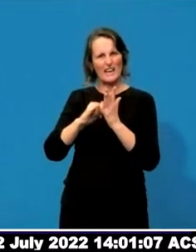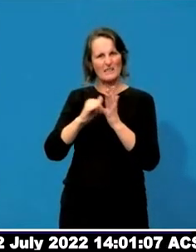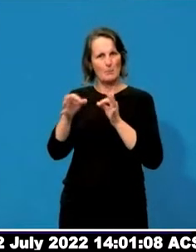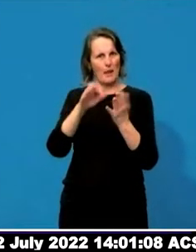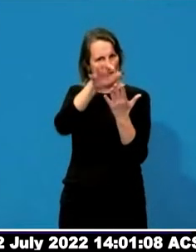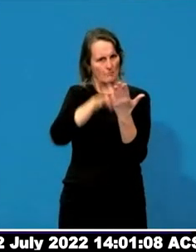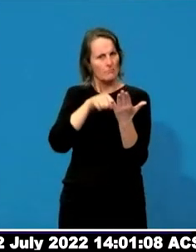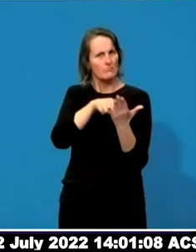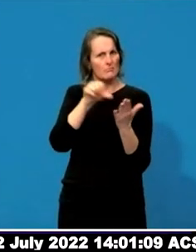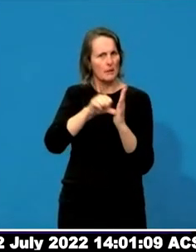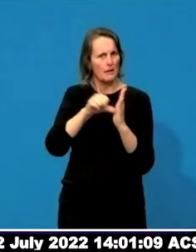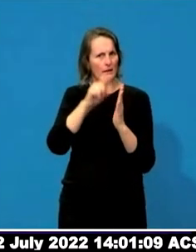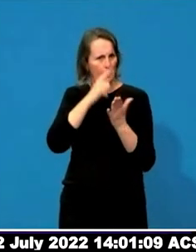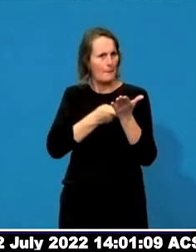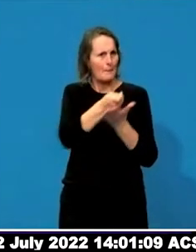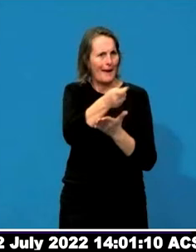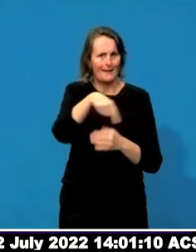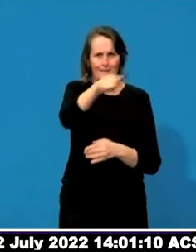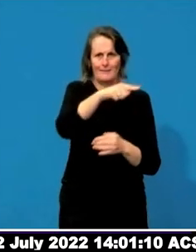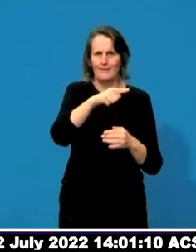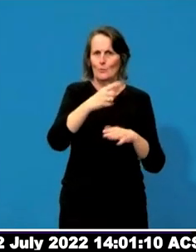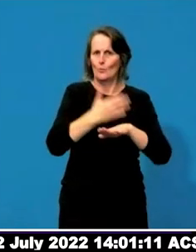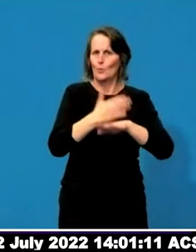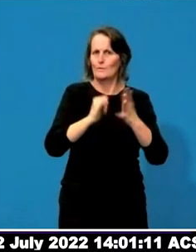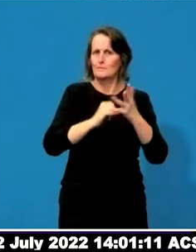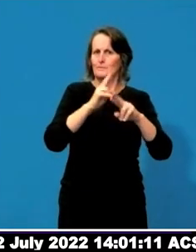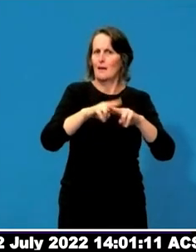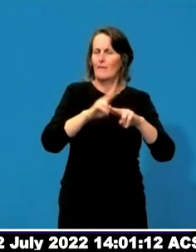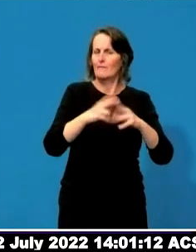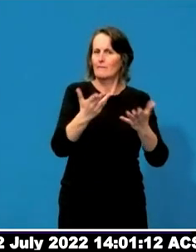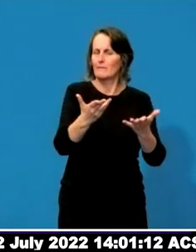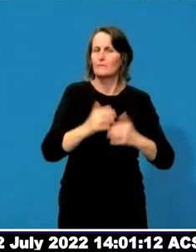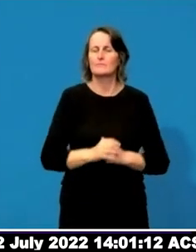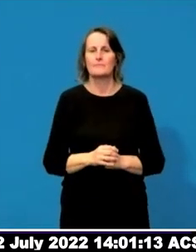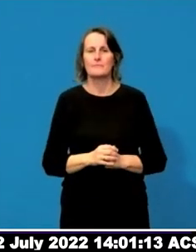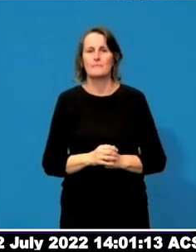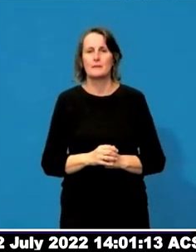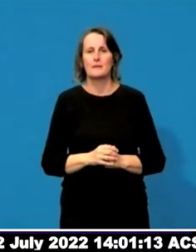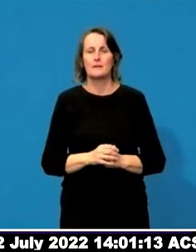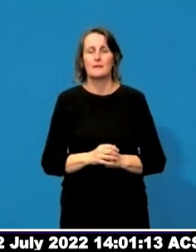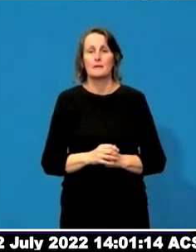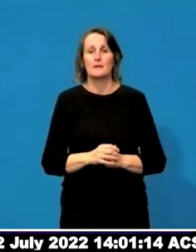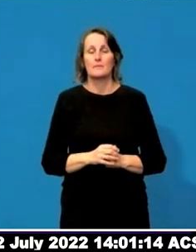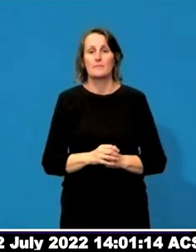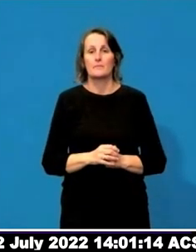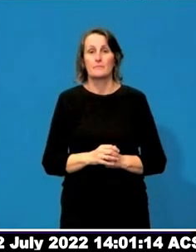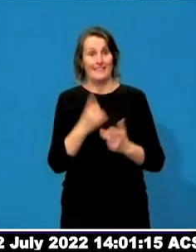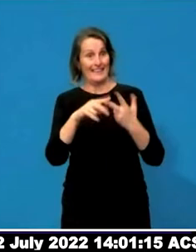But they - yeah, there are lots of - lots of things that would have to be put in place for that to happen.